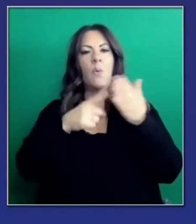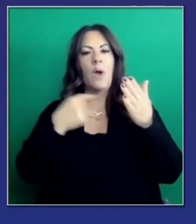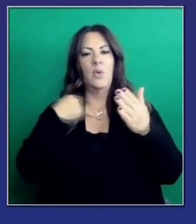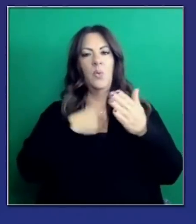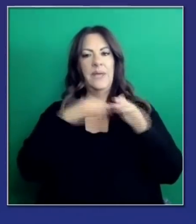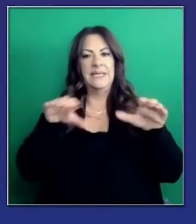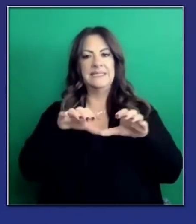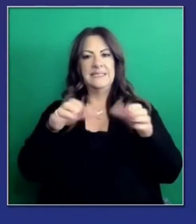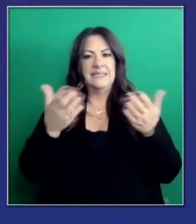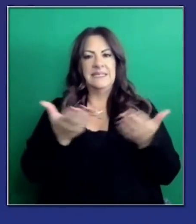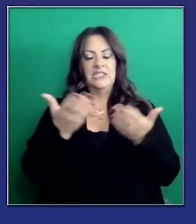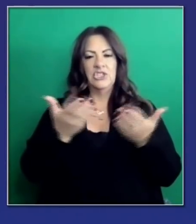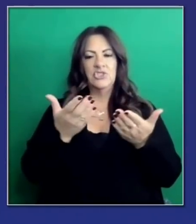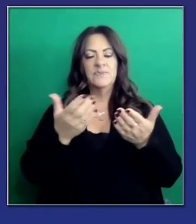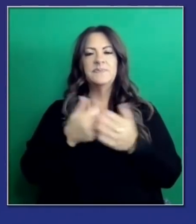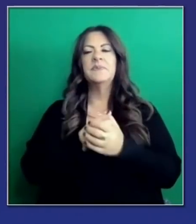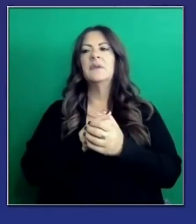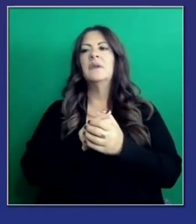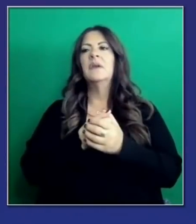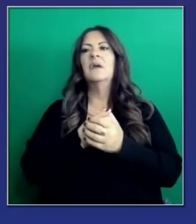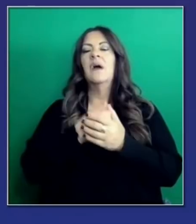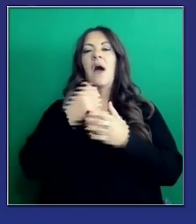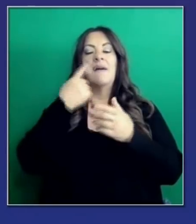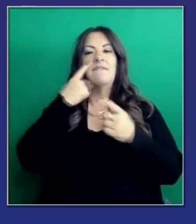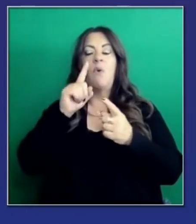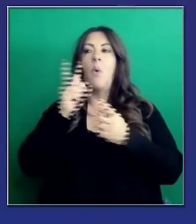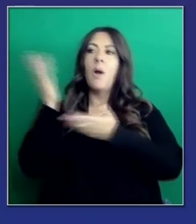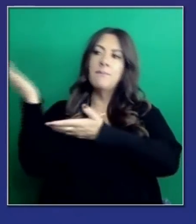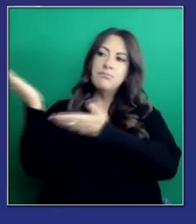ACCELERATING THAT LAST MILE,